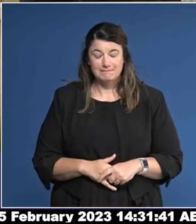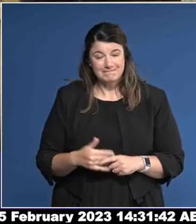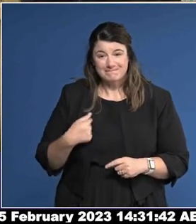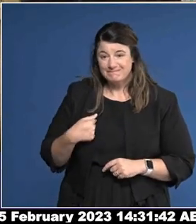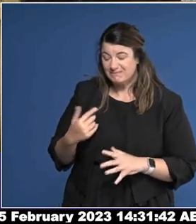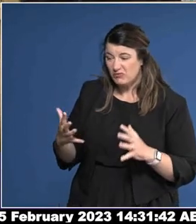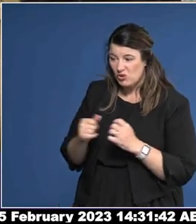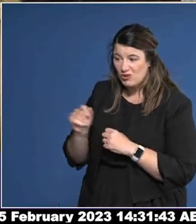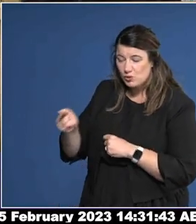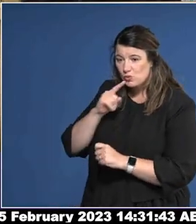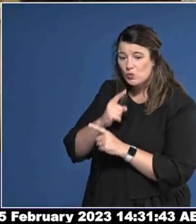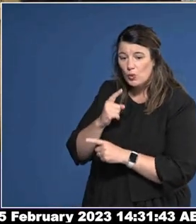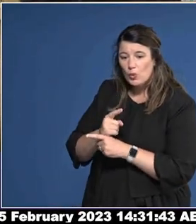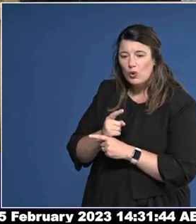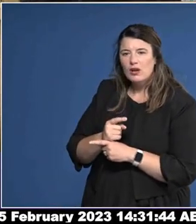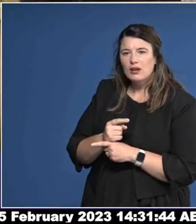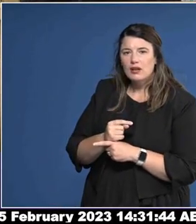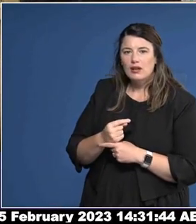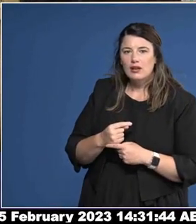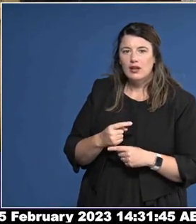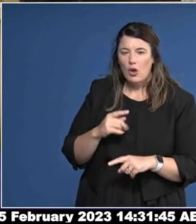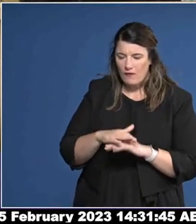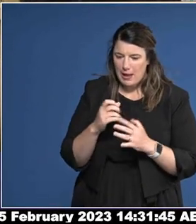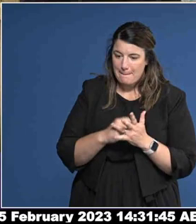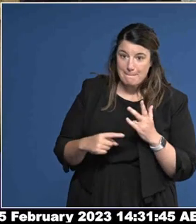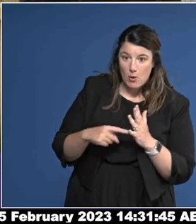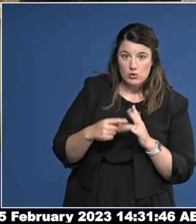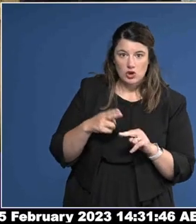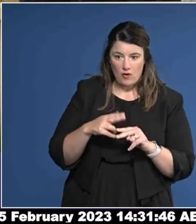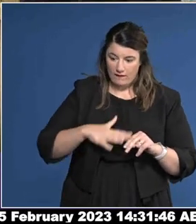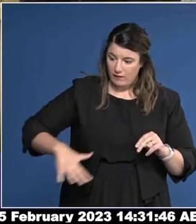I think that point around the importance of the physical layout of the home to enable